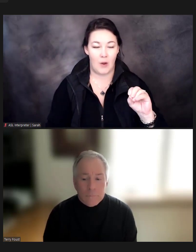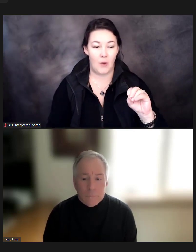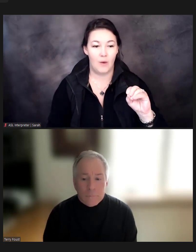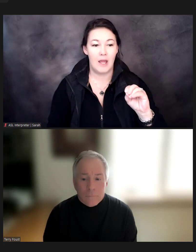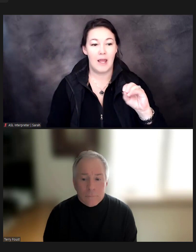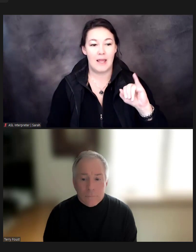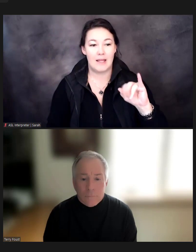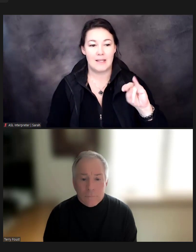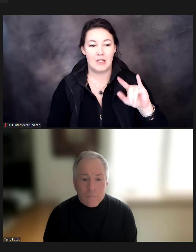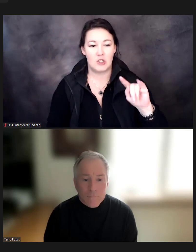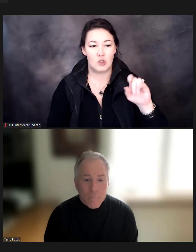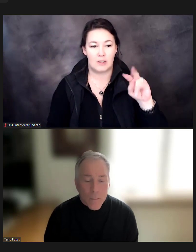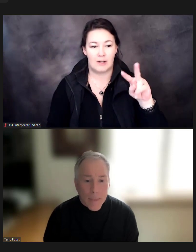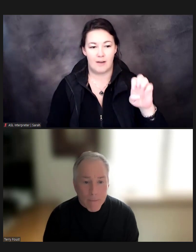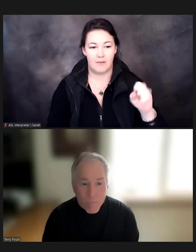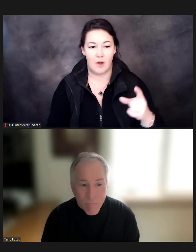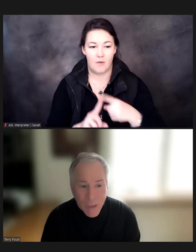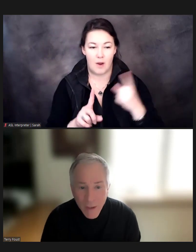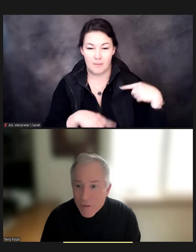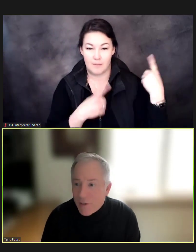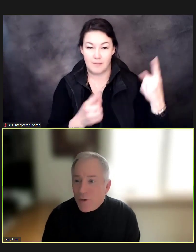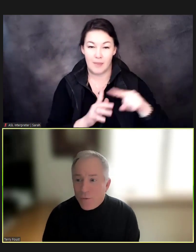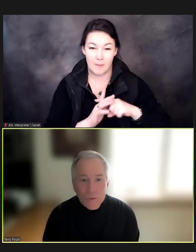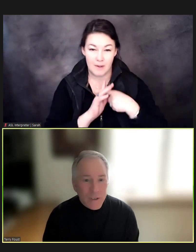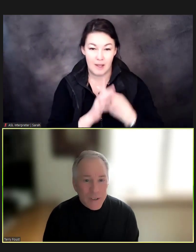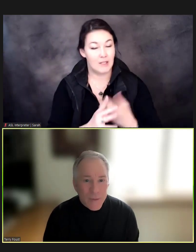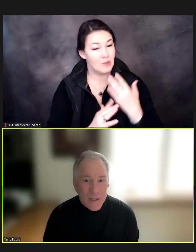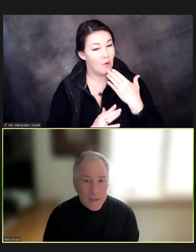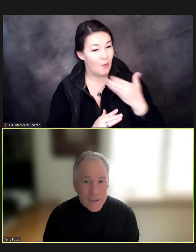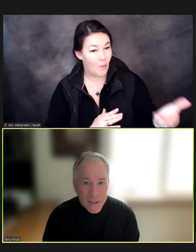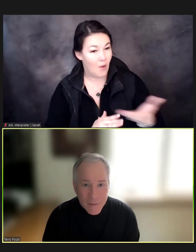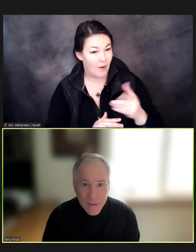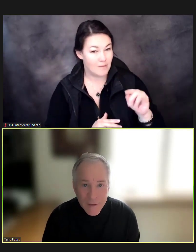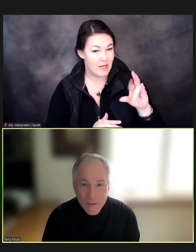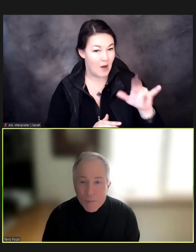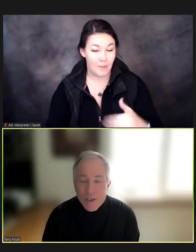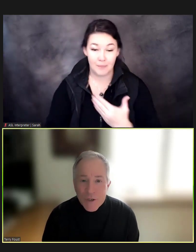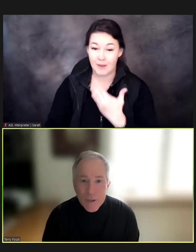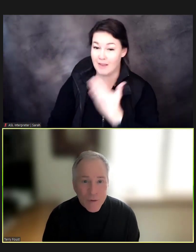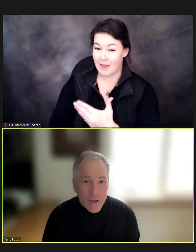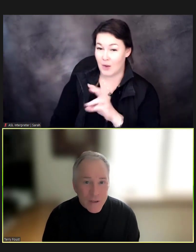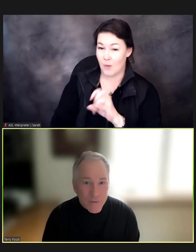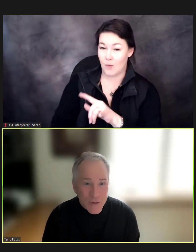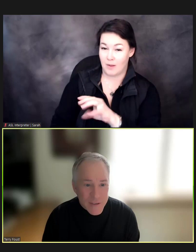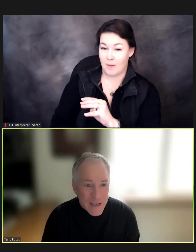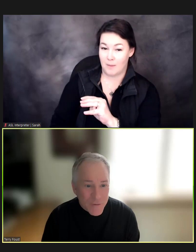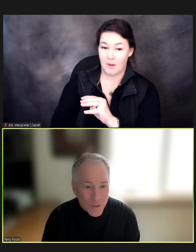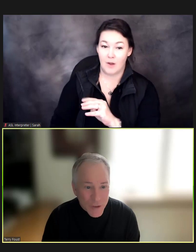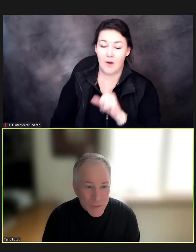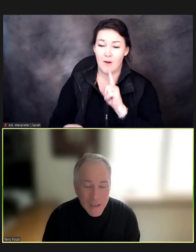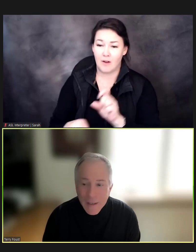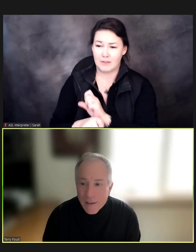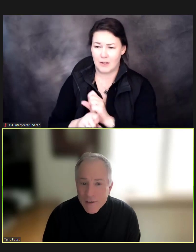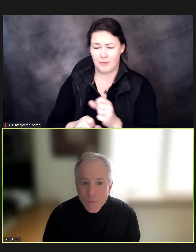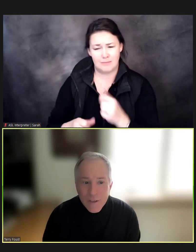beginning and, so, Terry, welcome.>>: Thank you, William and, um, it's a pleasure to be with all of you this afternoon afternoon.